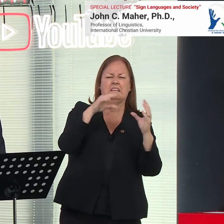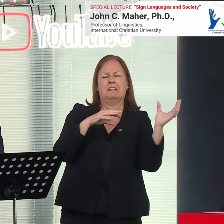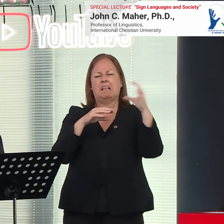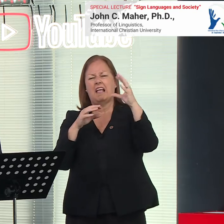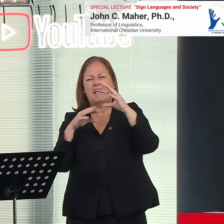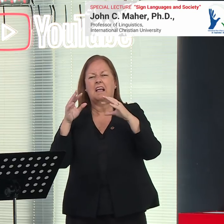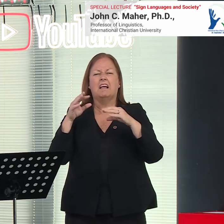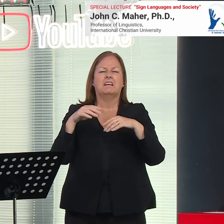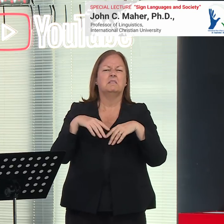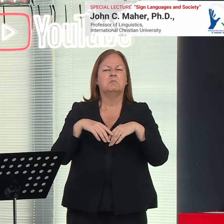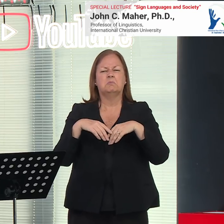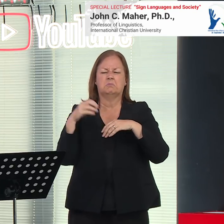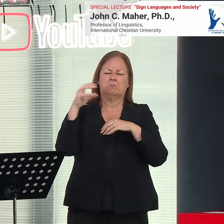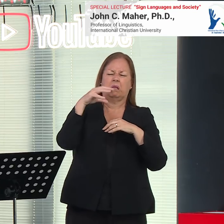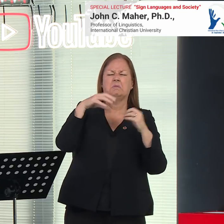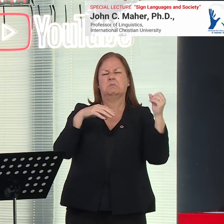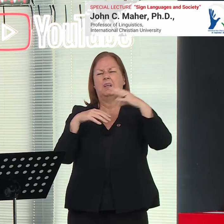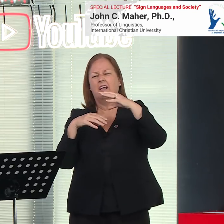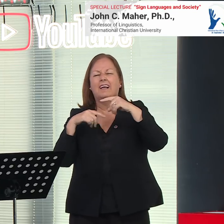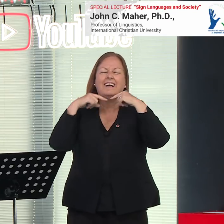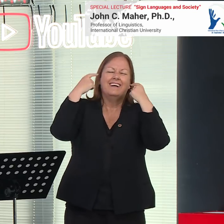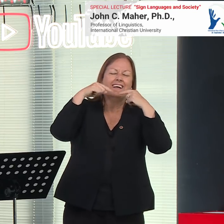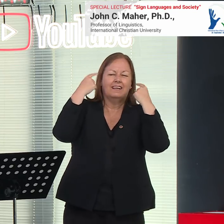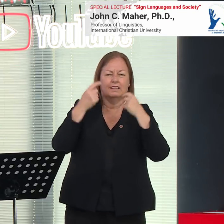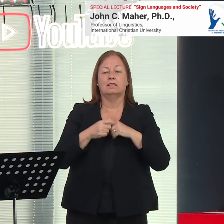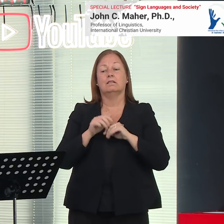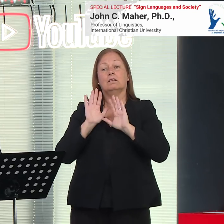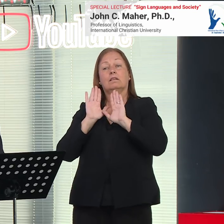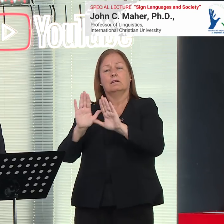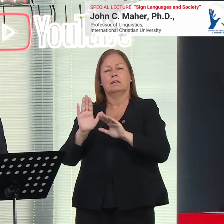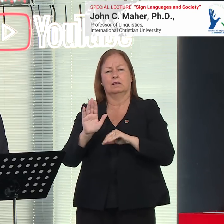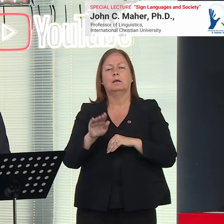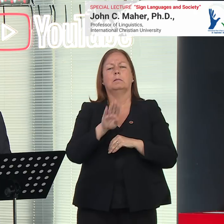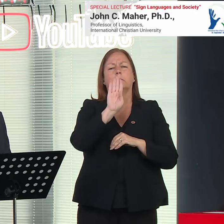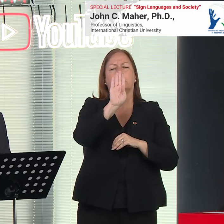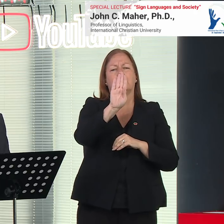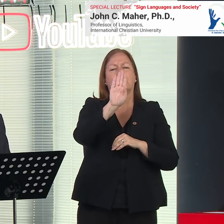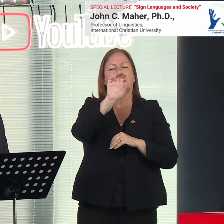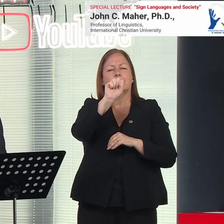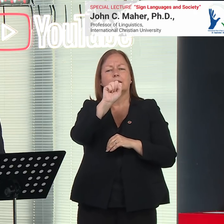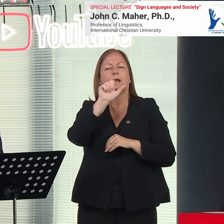London, and next to me, a family was signing. Maybe this family was planning the day. They were talking.